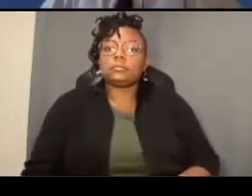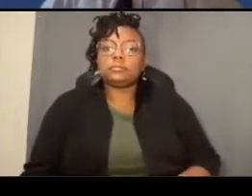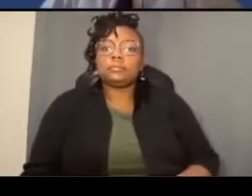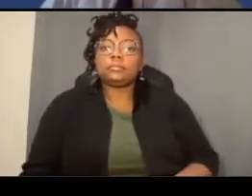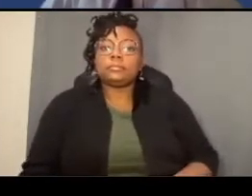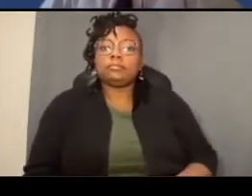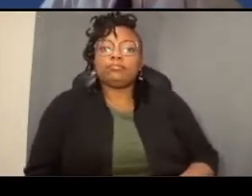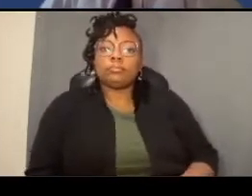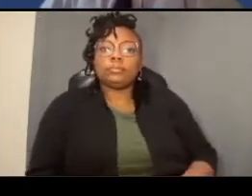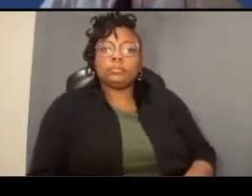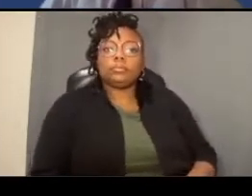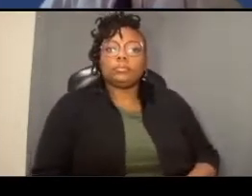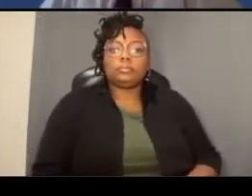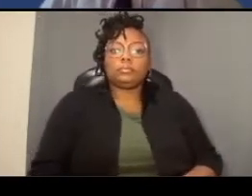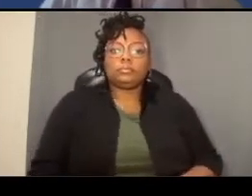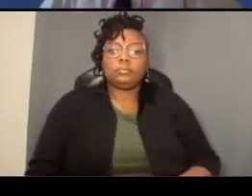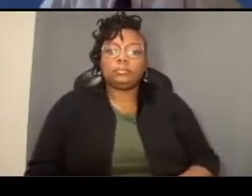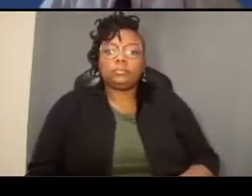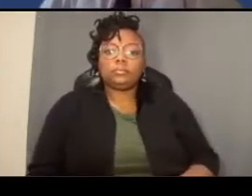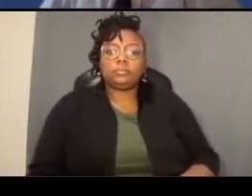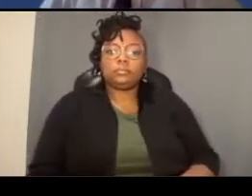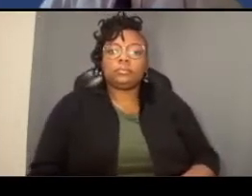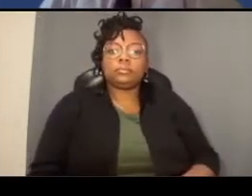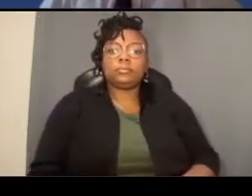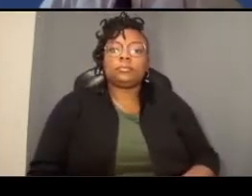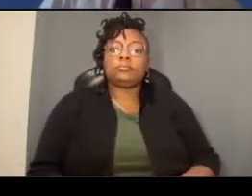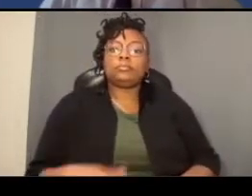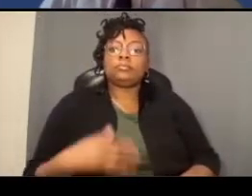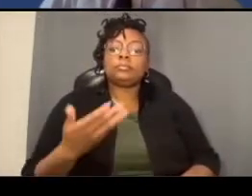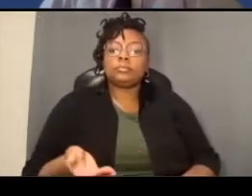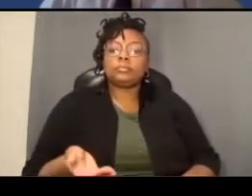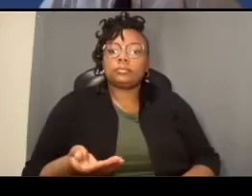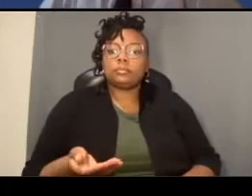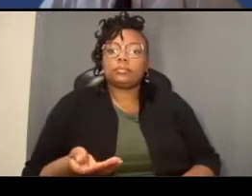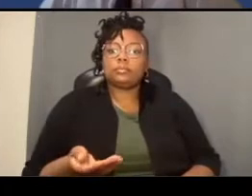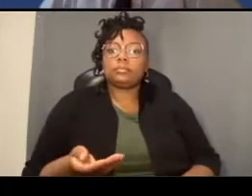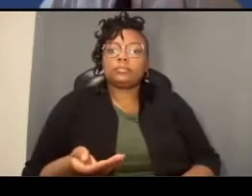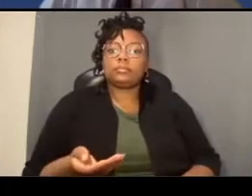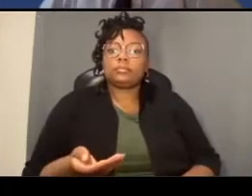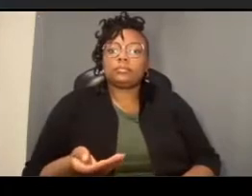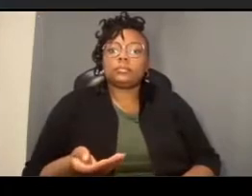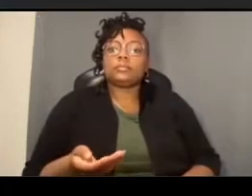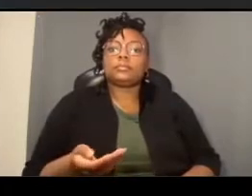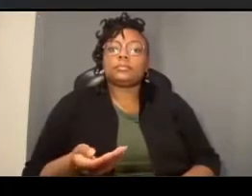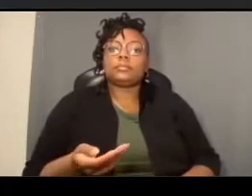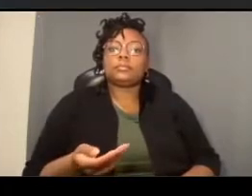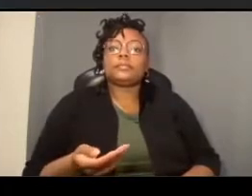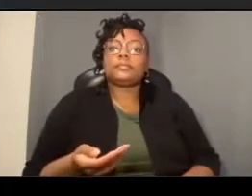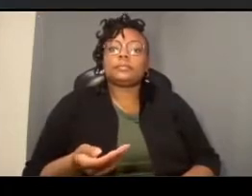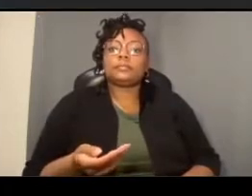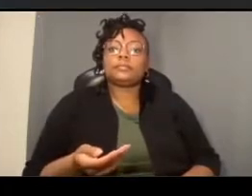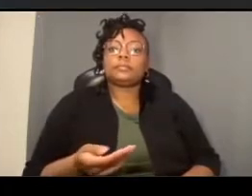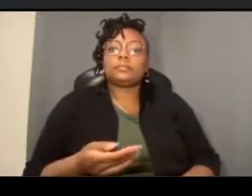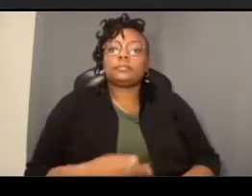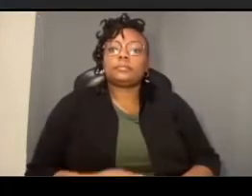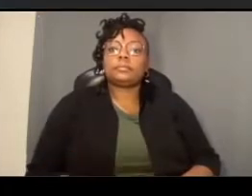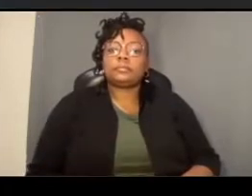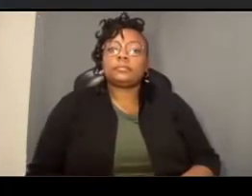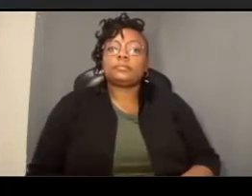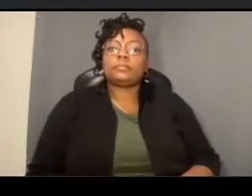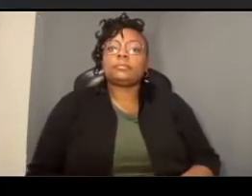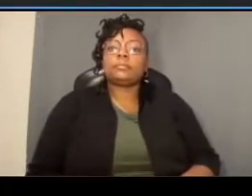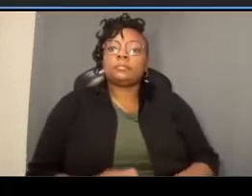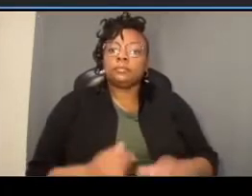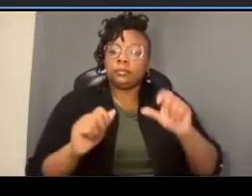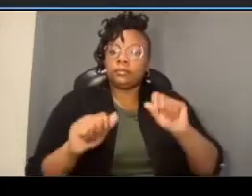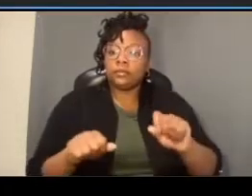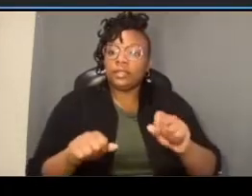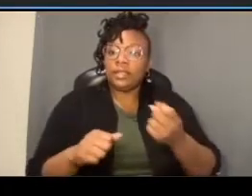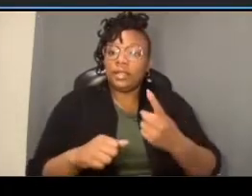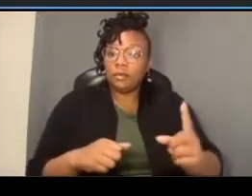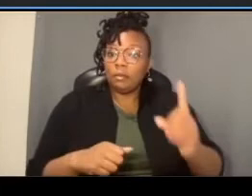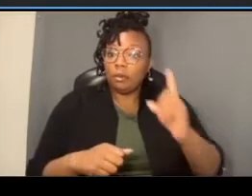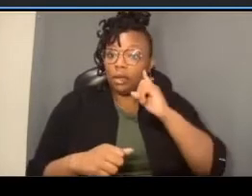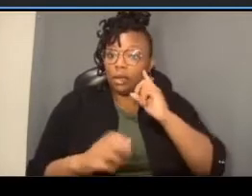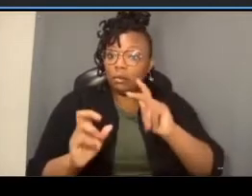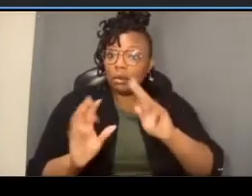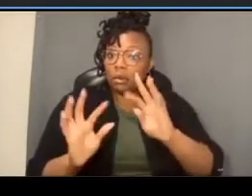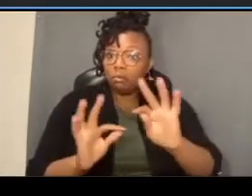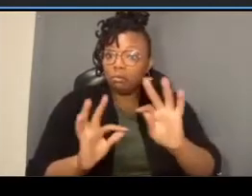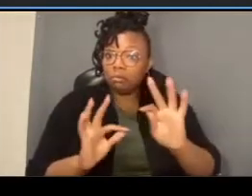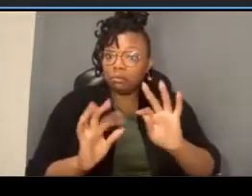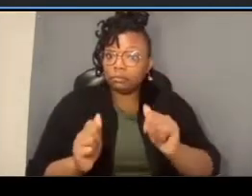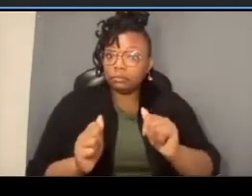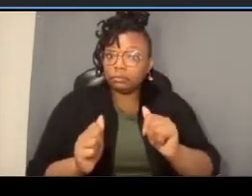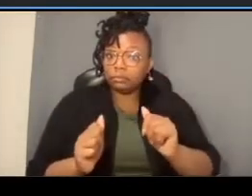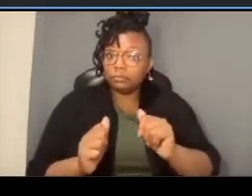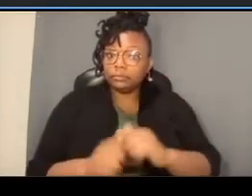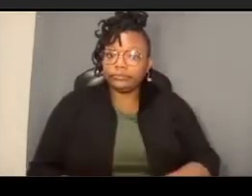and i'm gonna go ahead and get this situated here to share the maps and can everybody hear me okay